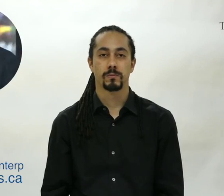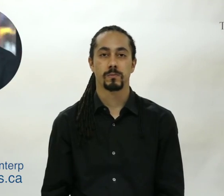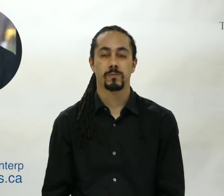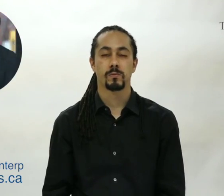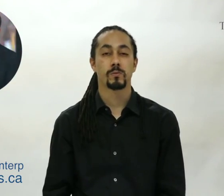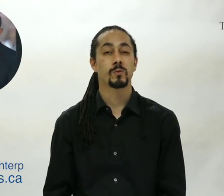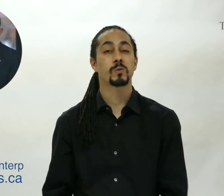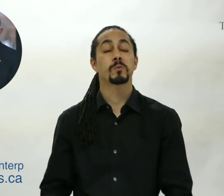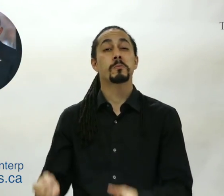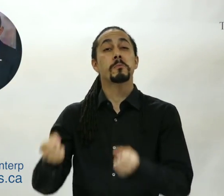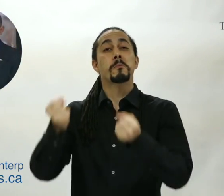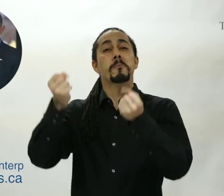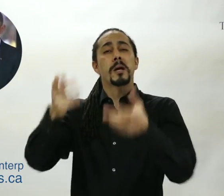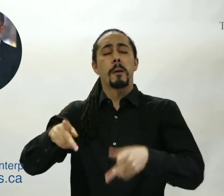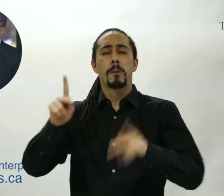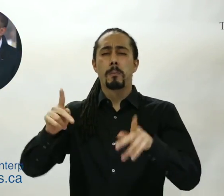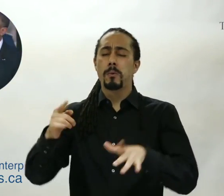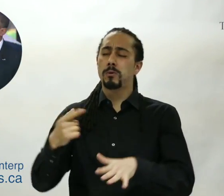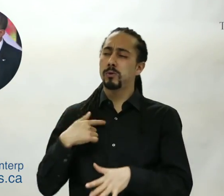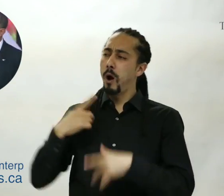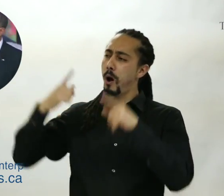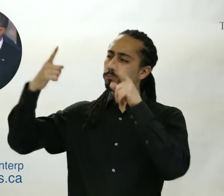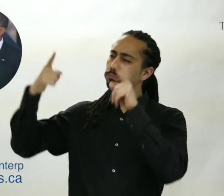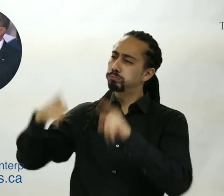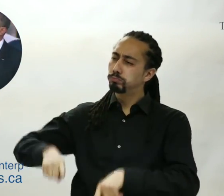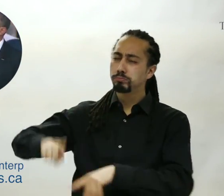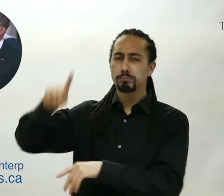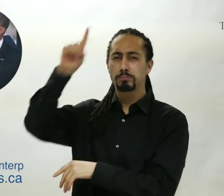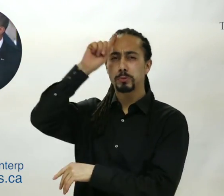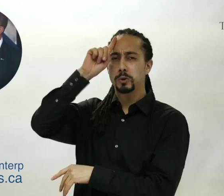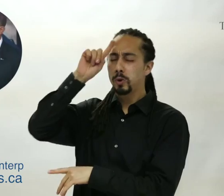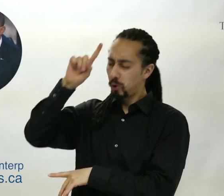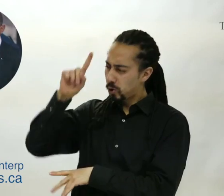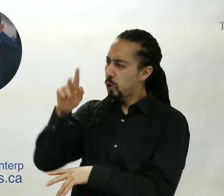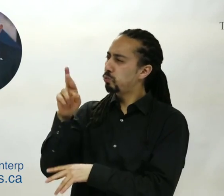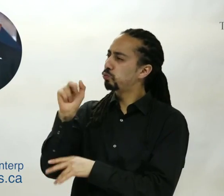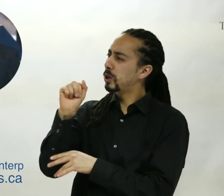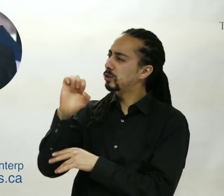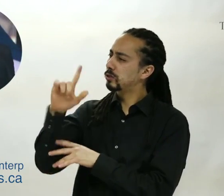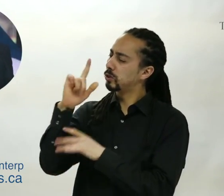Madiba's legacy of racial reconciliation,